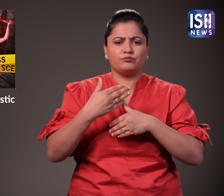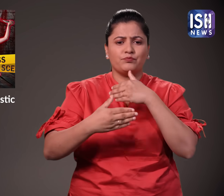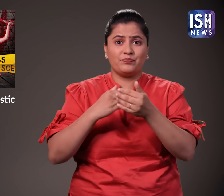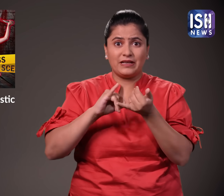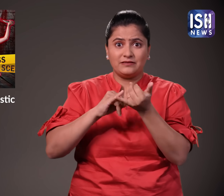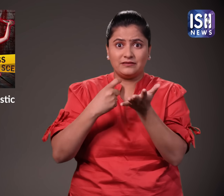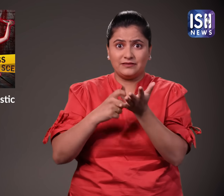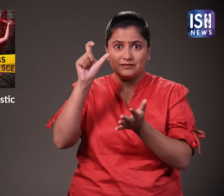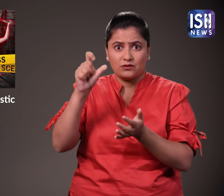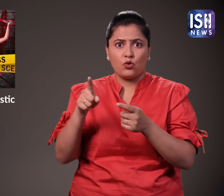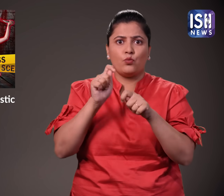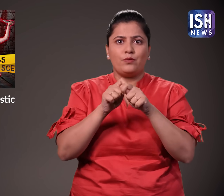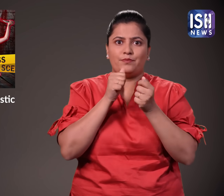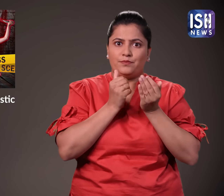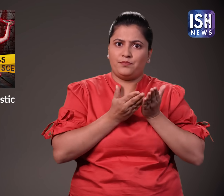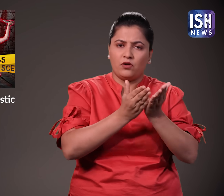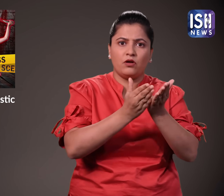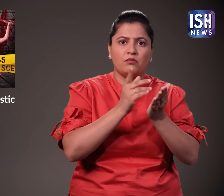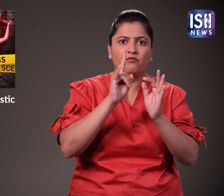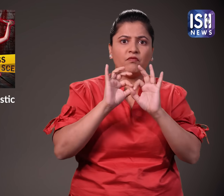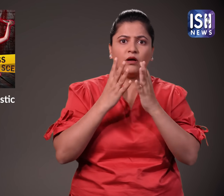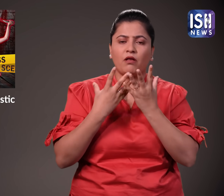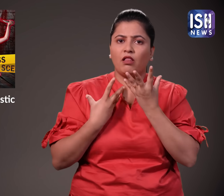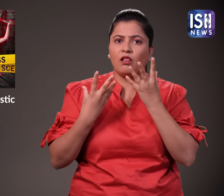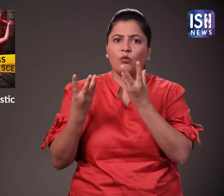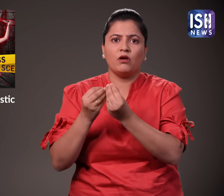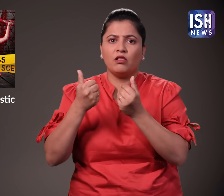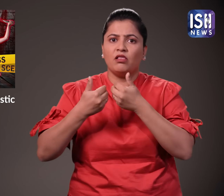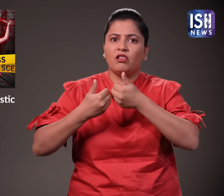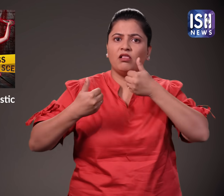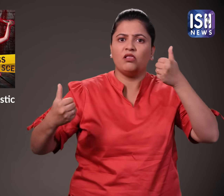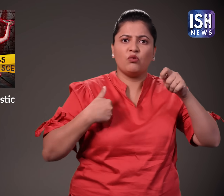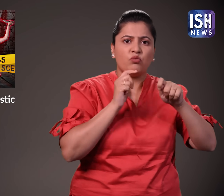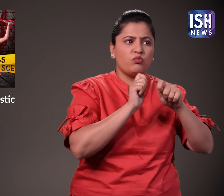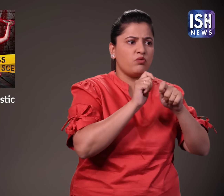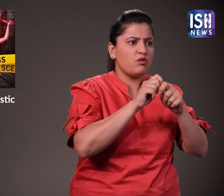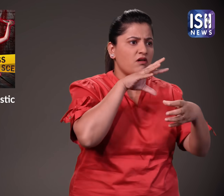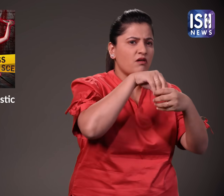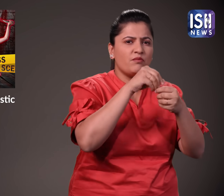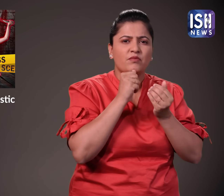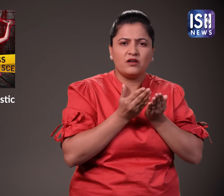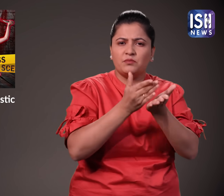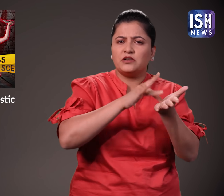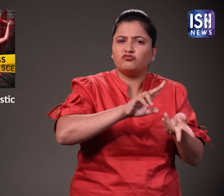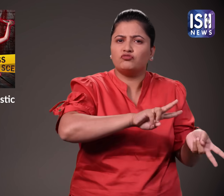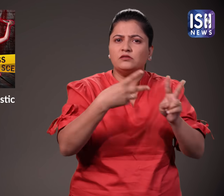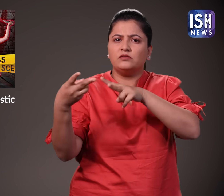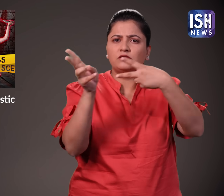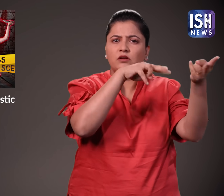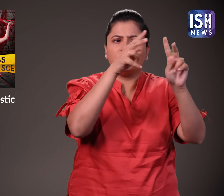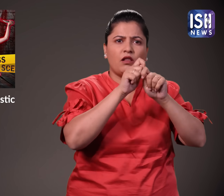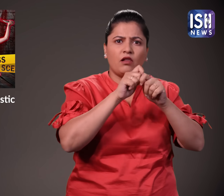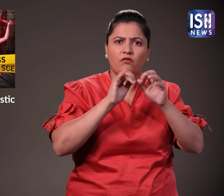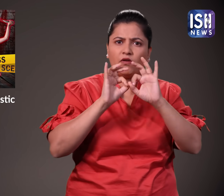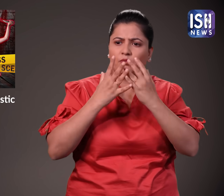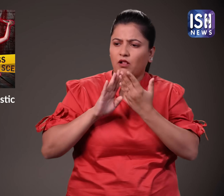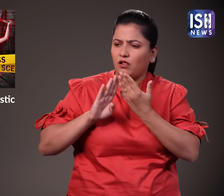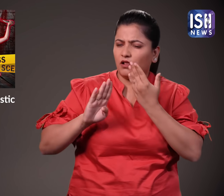Since Saurabh was in the merchant navy, he was always away from his family and never had time to spend with them.